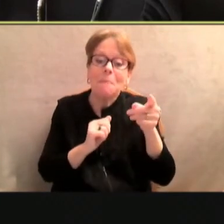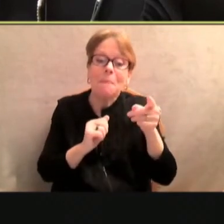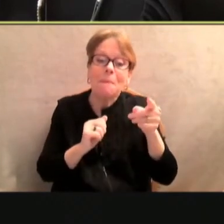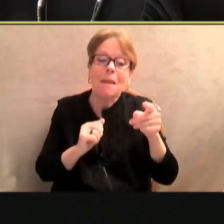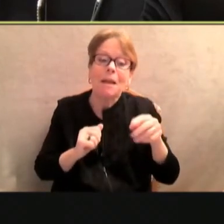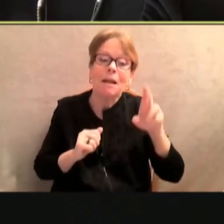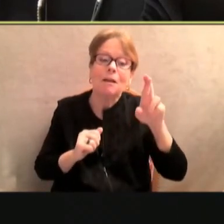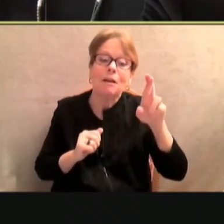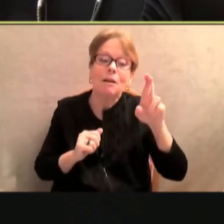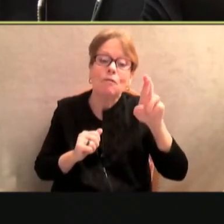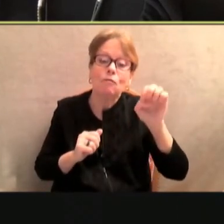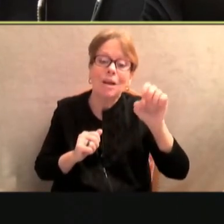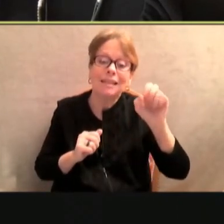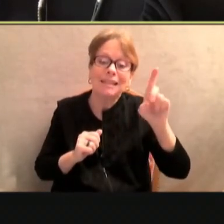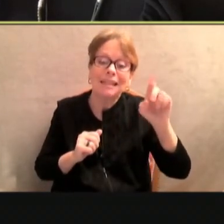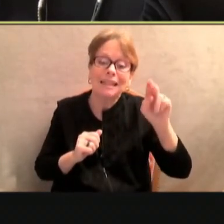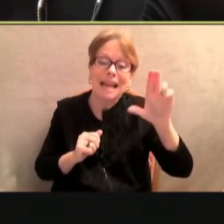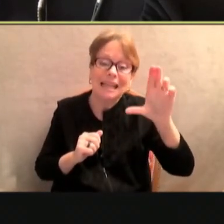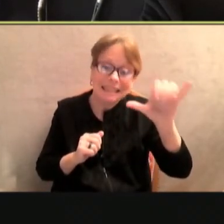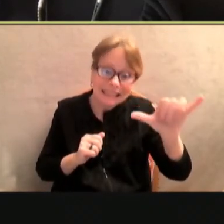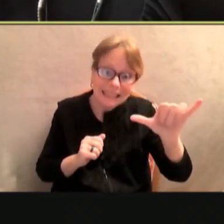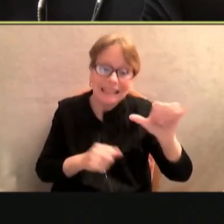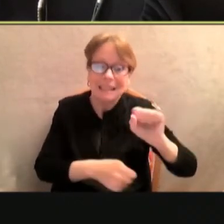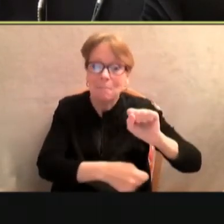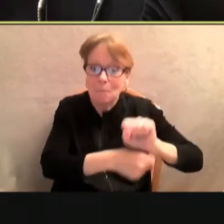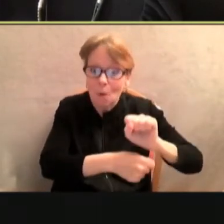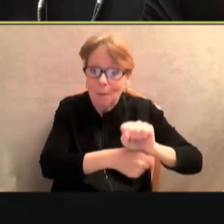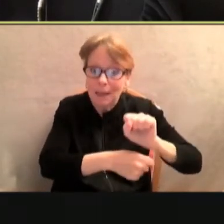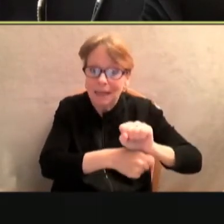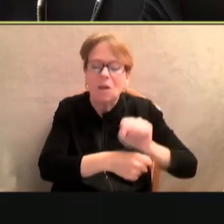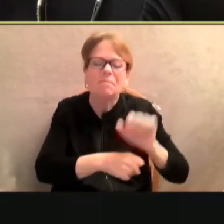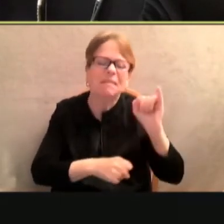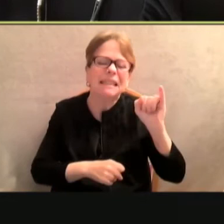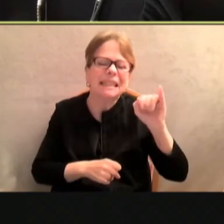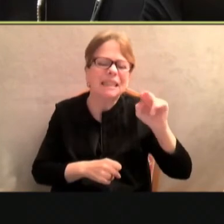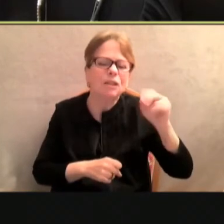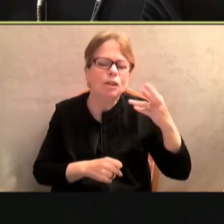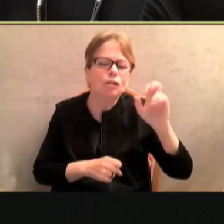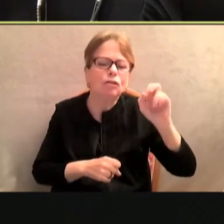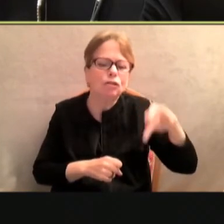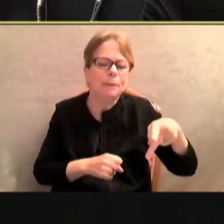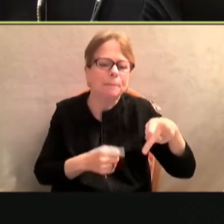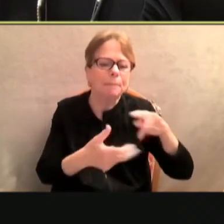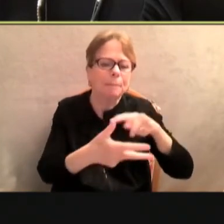thing to keep in mind is that internships and residency has been found by some courts